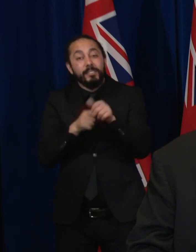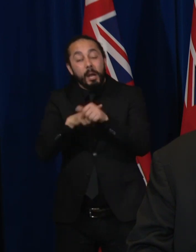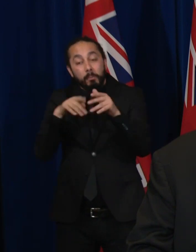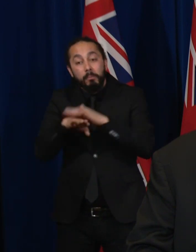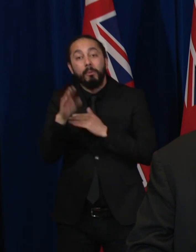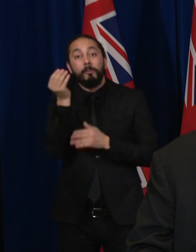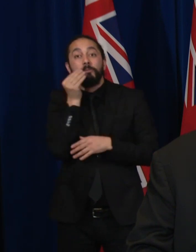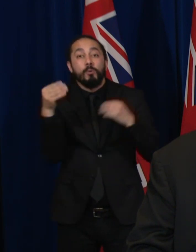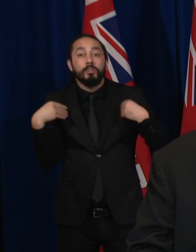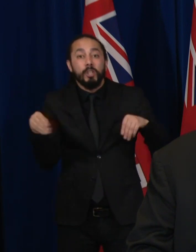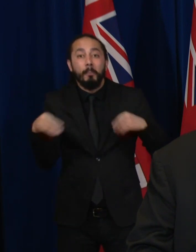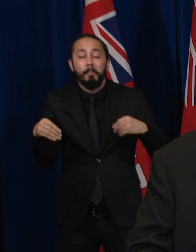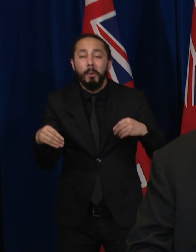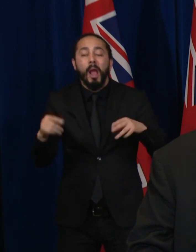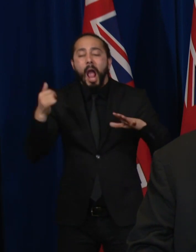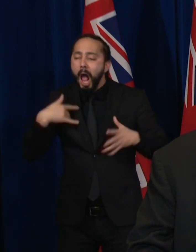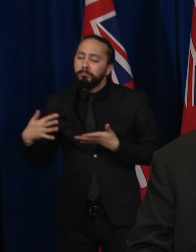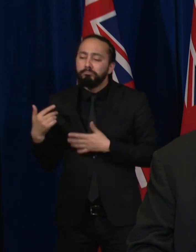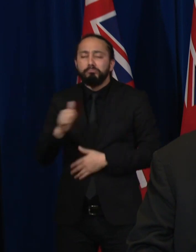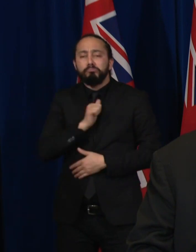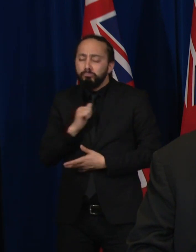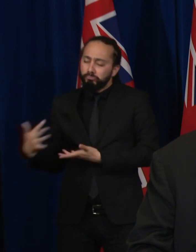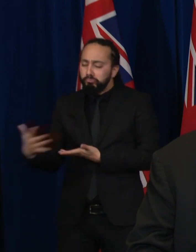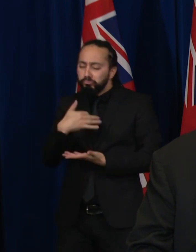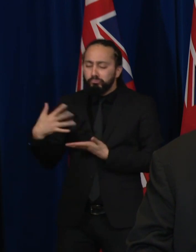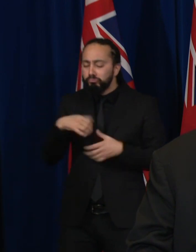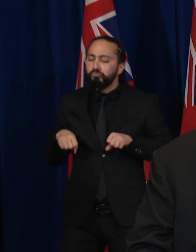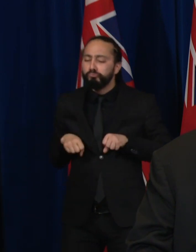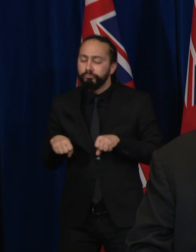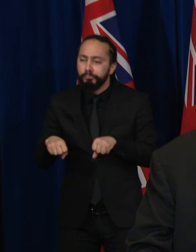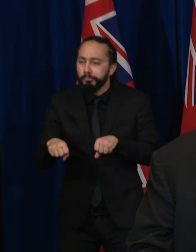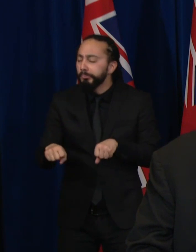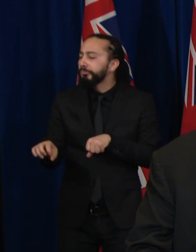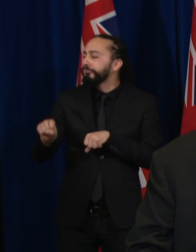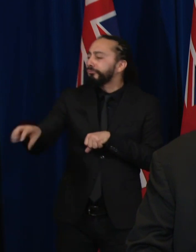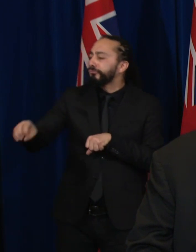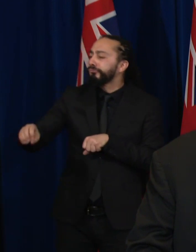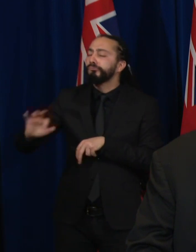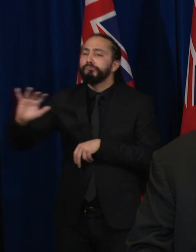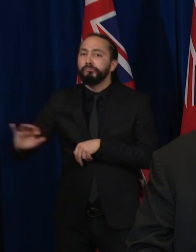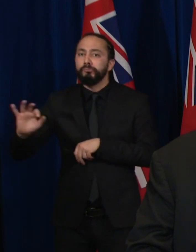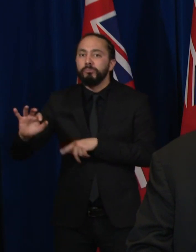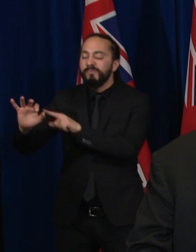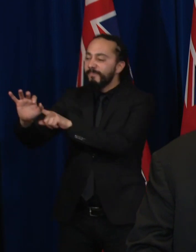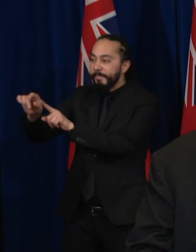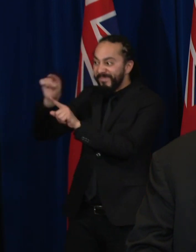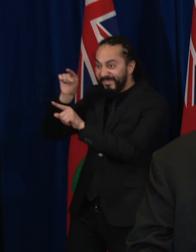the cash register, the person stocking the shelves. They're the unsung heroes, the ones coming in day after